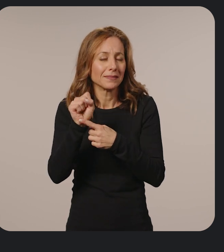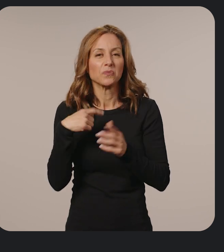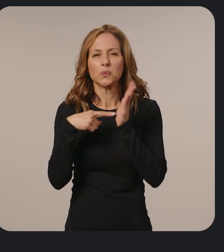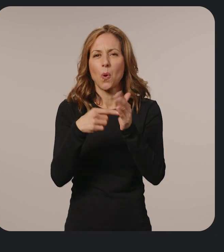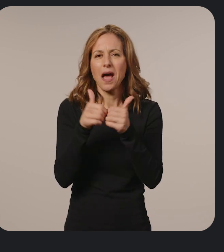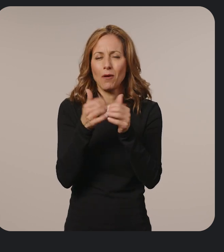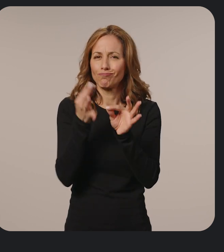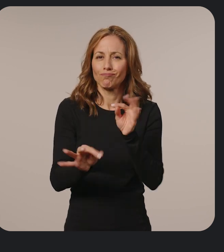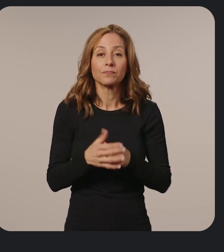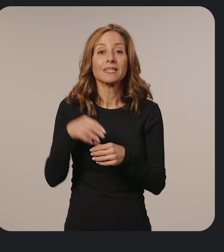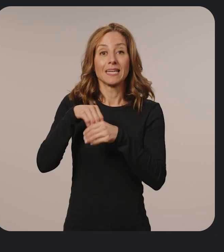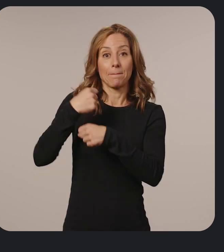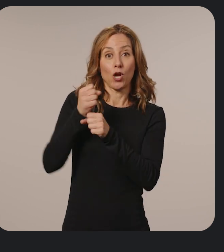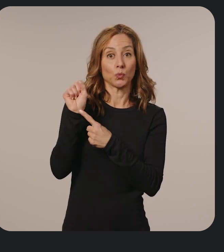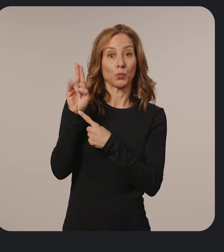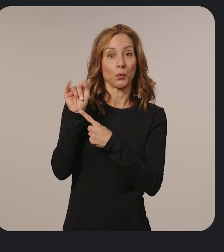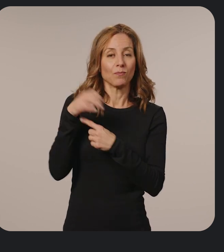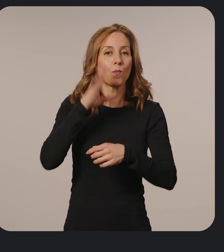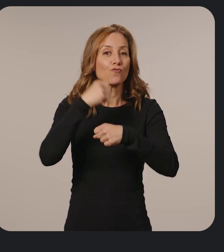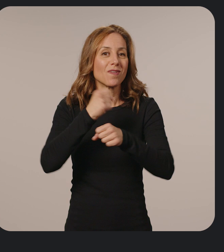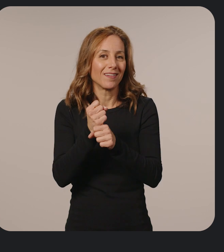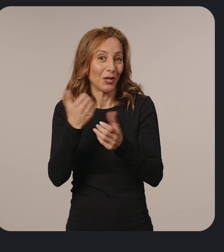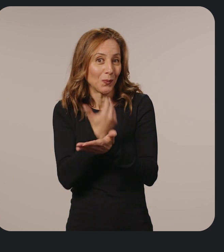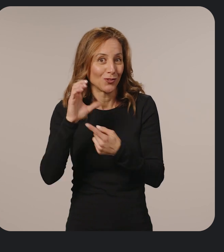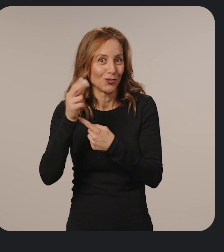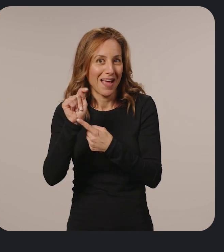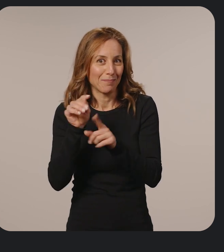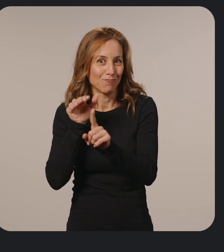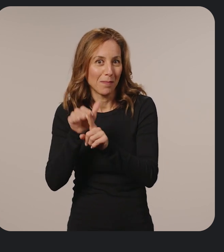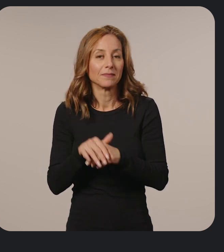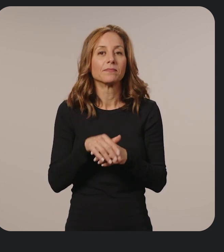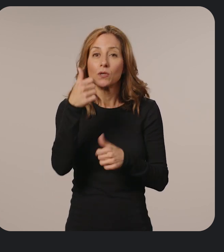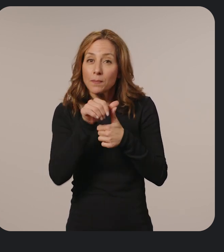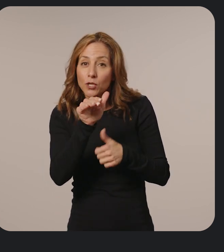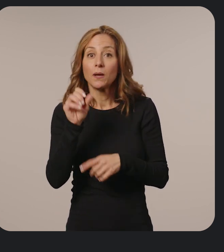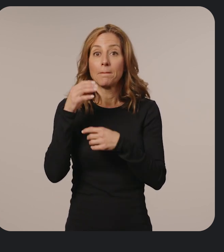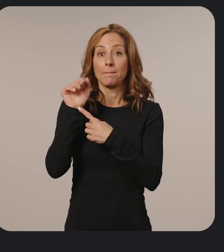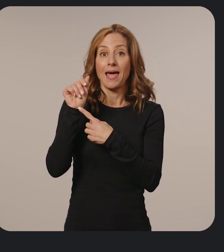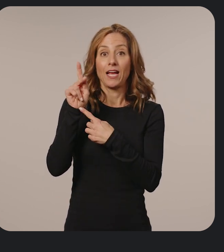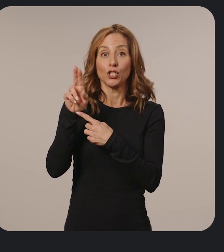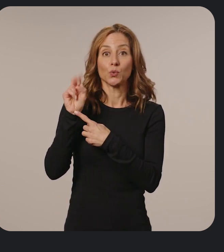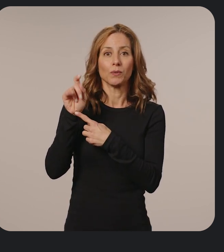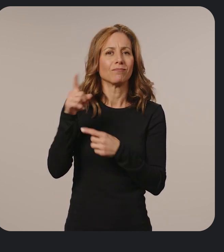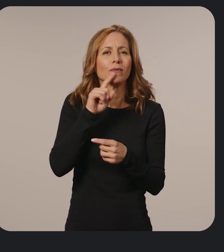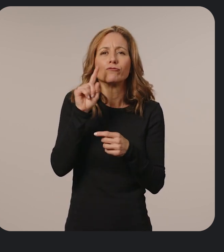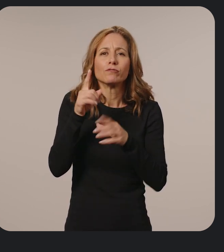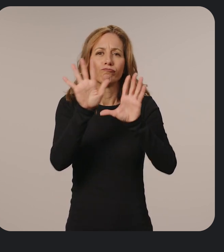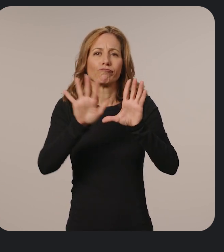Here in Maker Suite, I'm going to create a new chat prompt. As a reminder, Maker Suite is just a graphical interface to the PaLM API. So whatever I'm doing here in the browser,